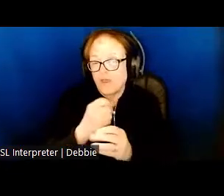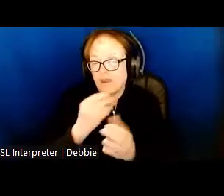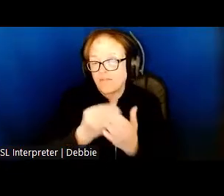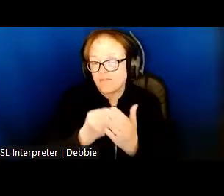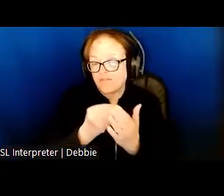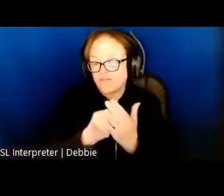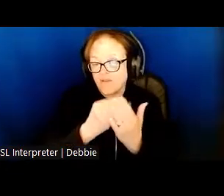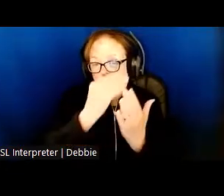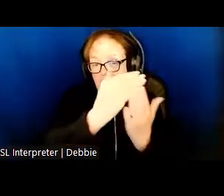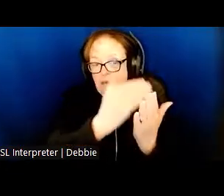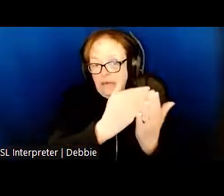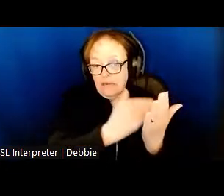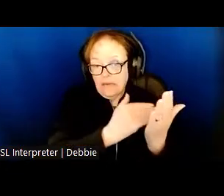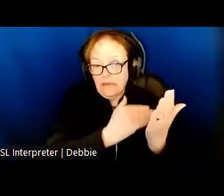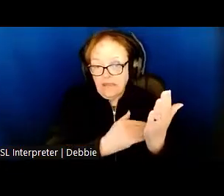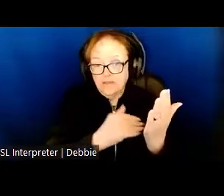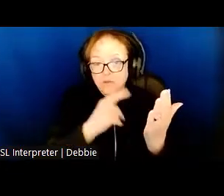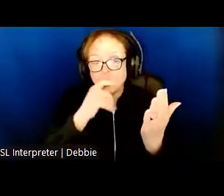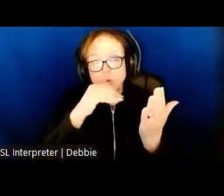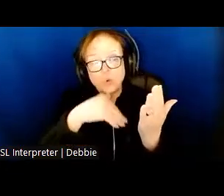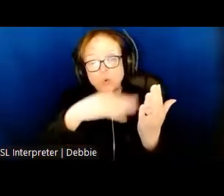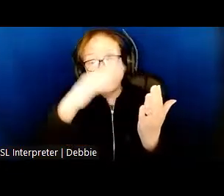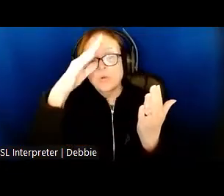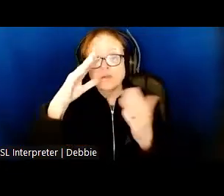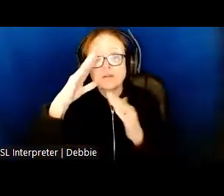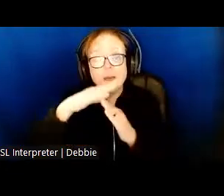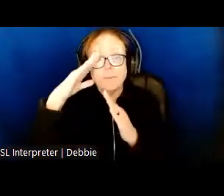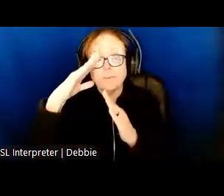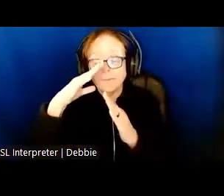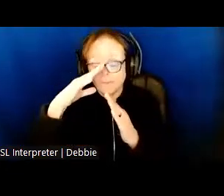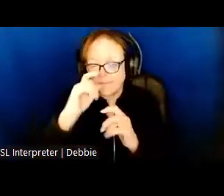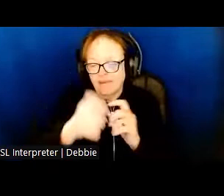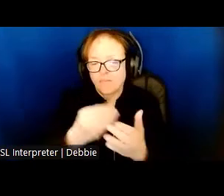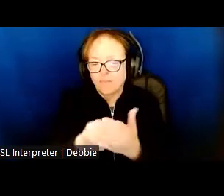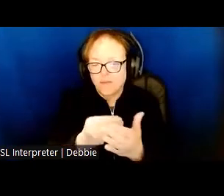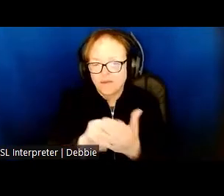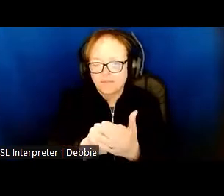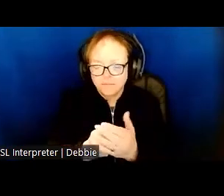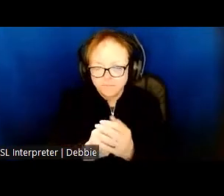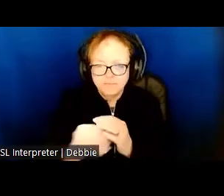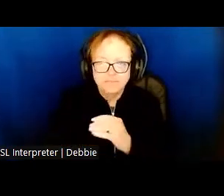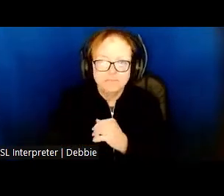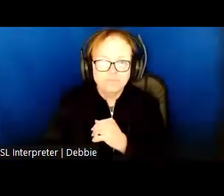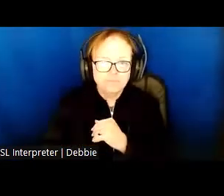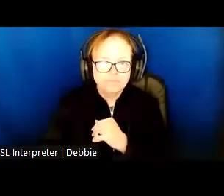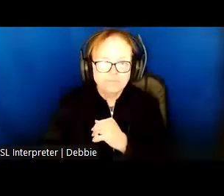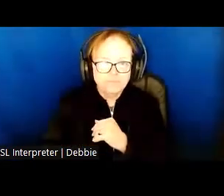the top scoring applications. WHAT IS THE AWARD AMOUNT AND HOW CAN THE FUNDING BE USED? The amount of the award is determined annually